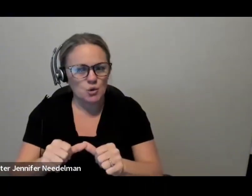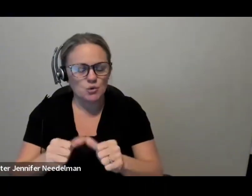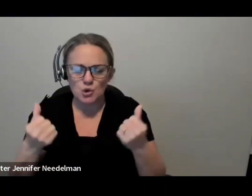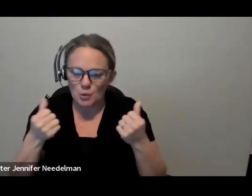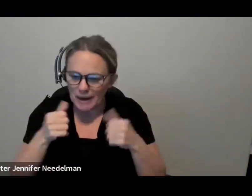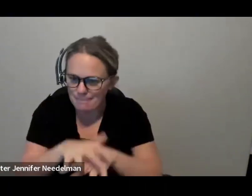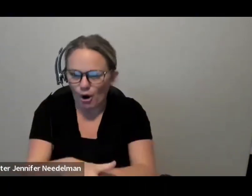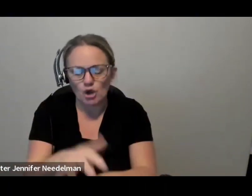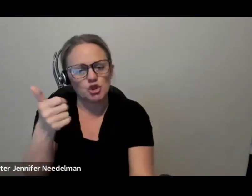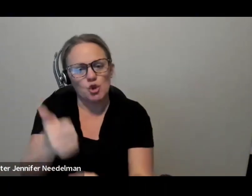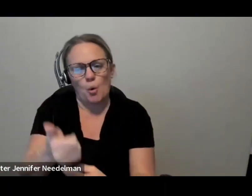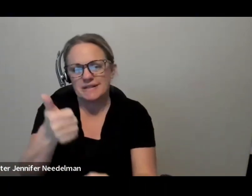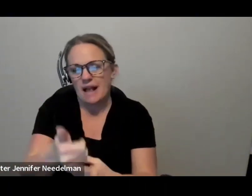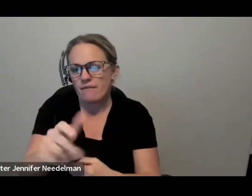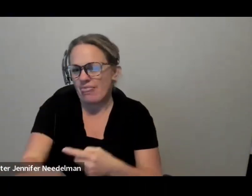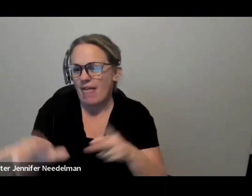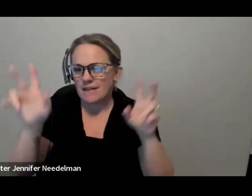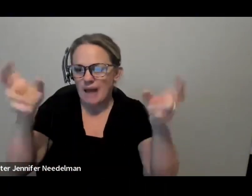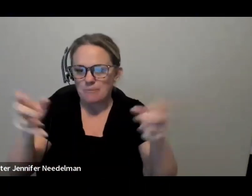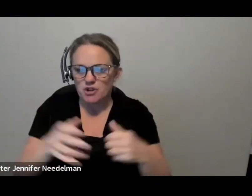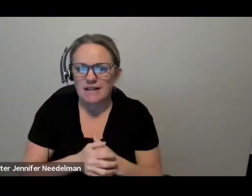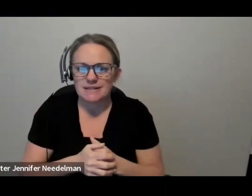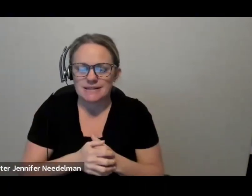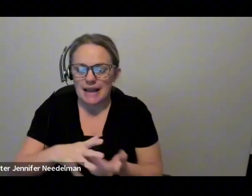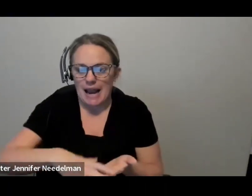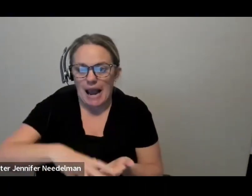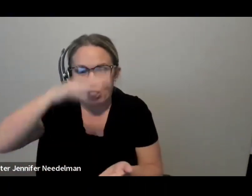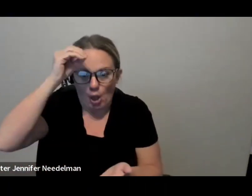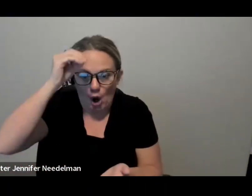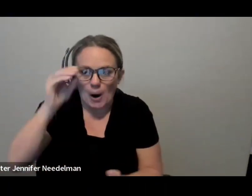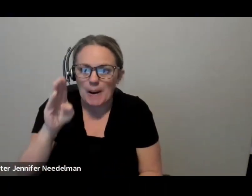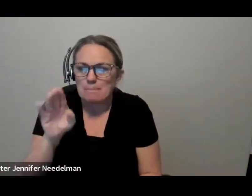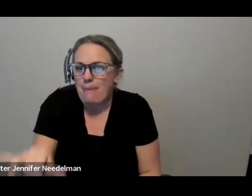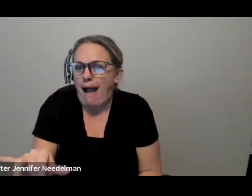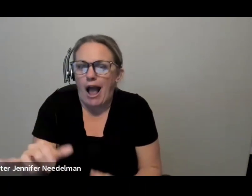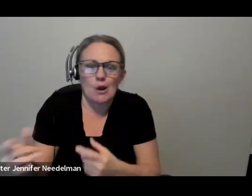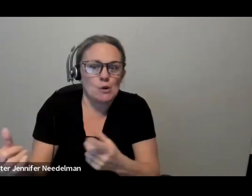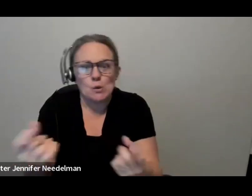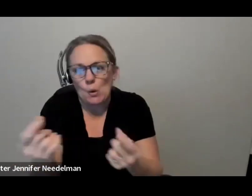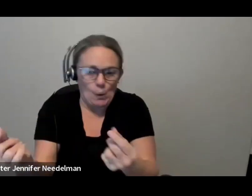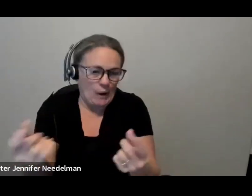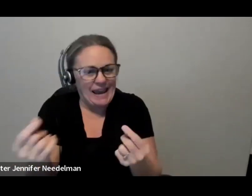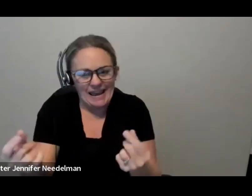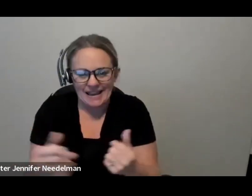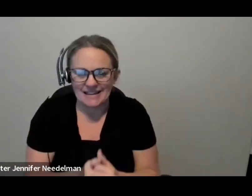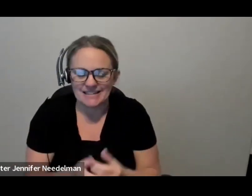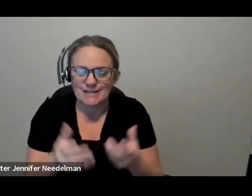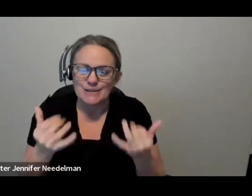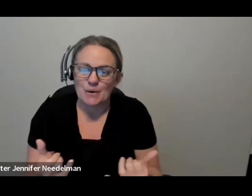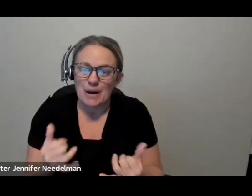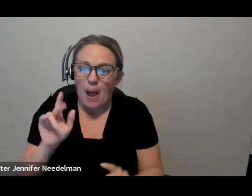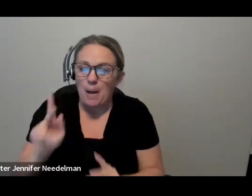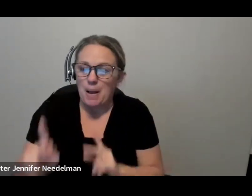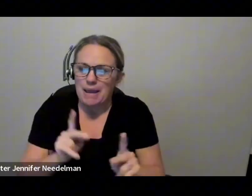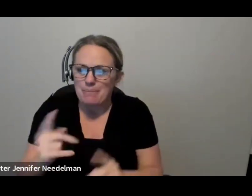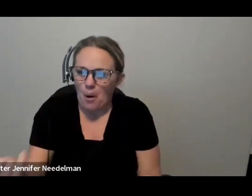and learn by doing. And that's exactly what I did. And so now people come to me for questions. It's kind of unbelievable, right?